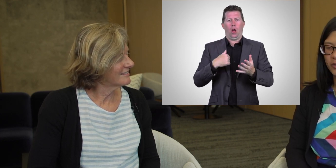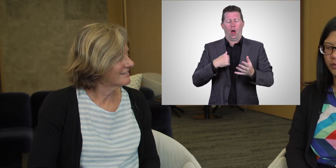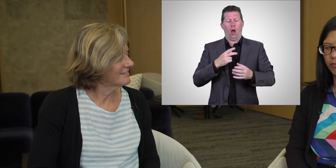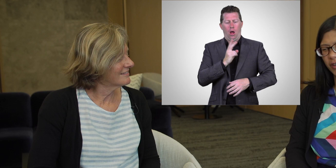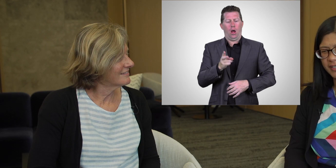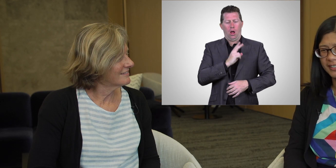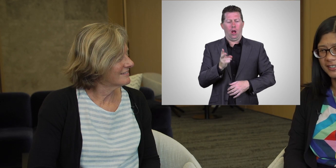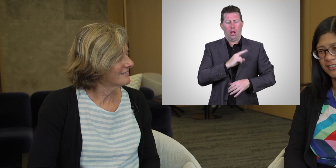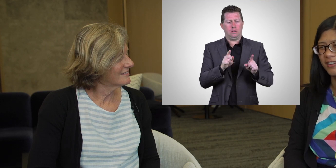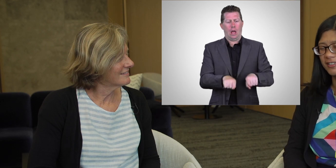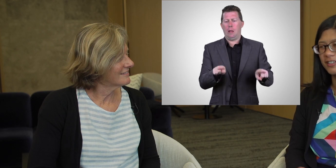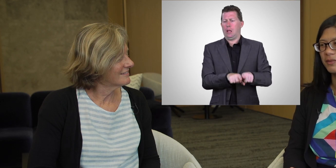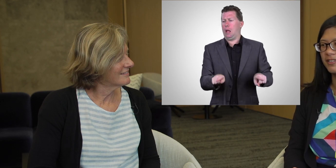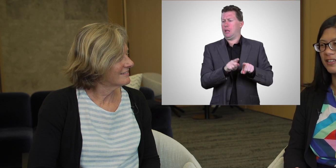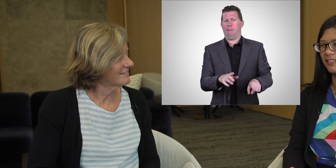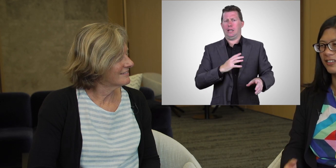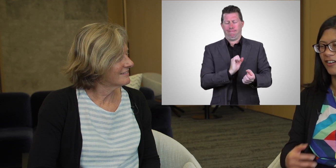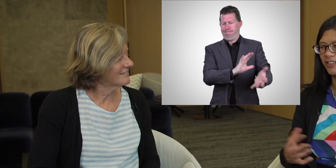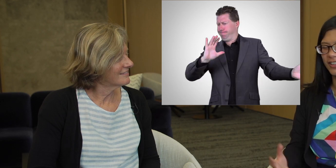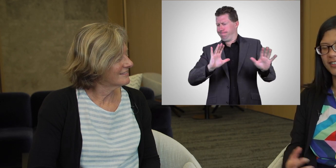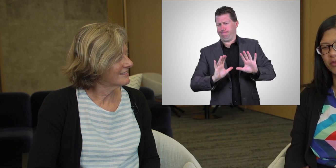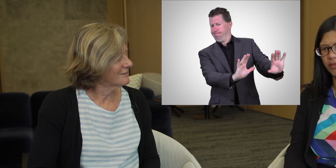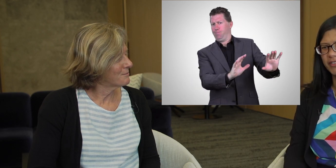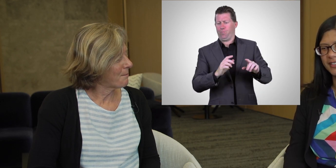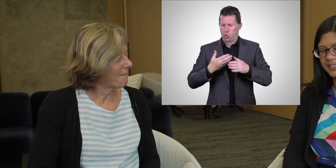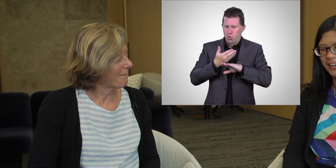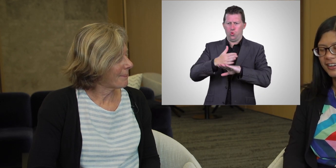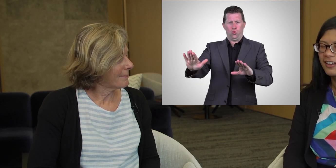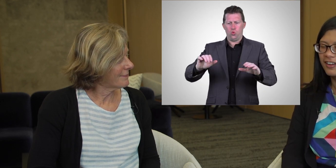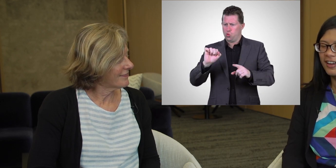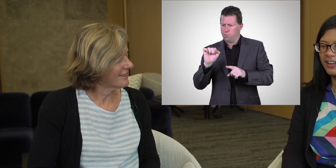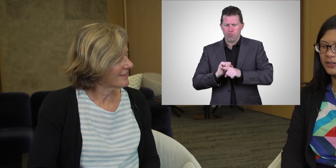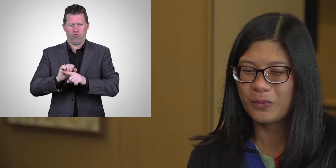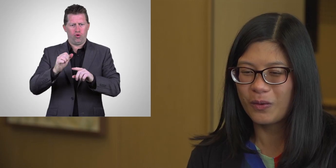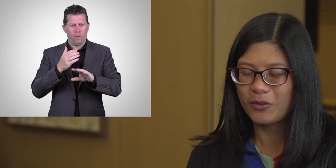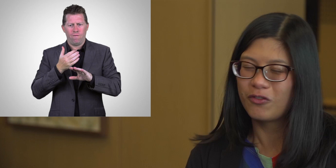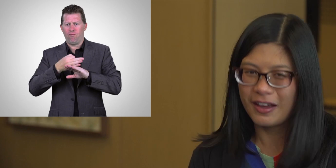we've previously designed assessments and the kind of tasks we've previously set. So what we've found